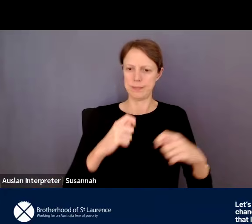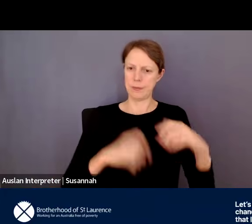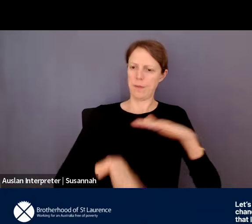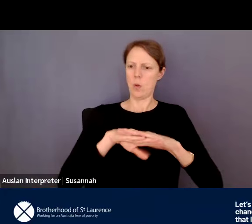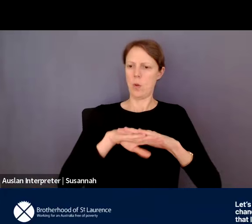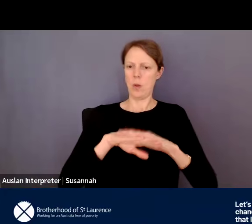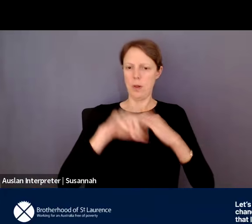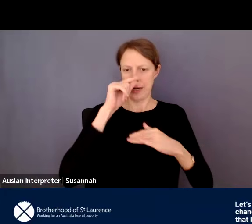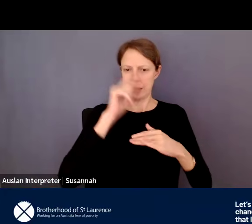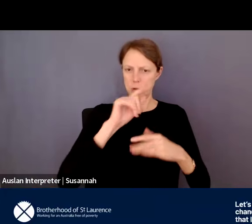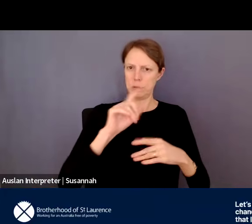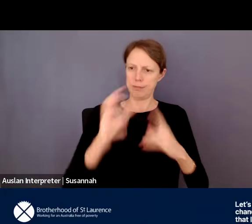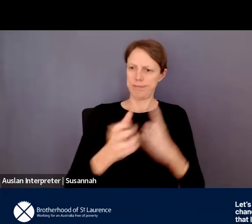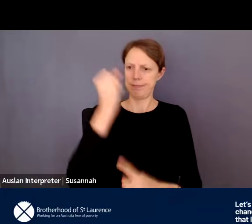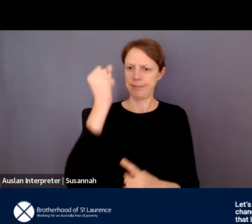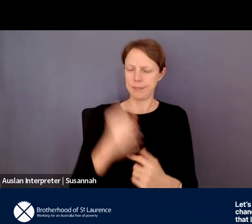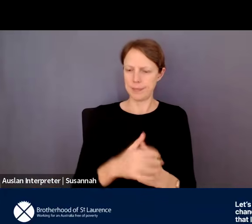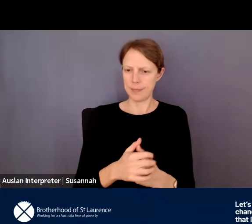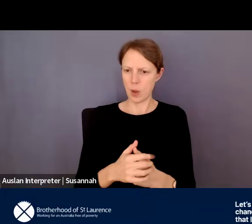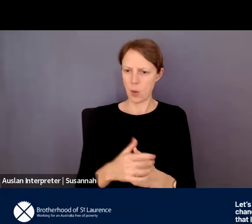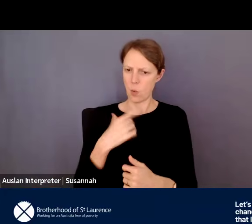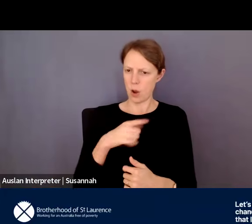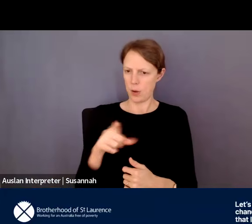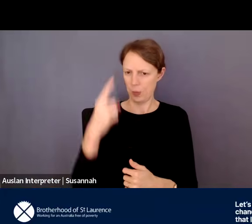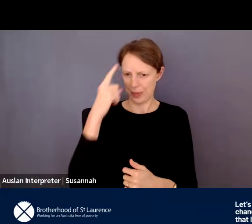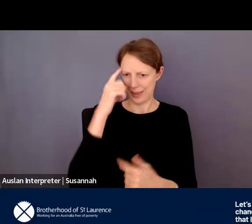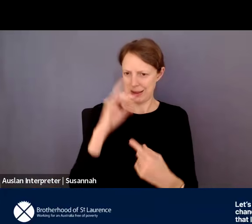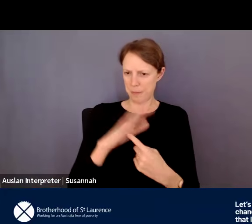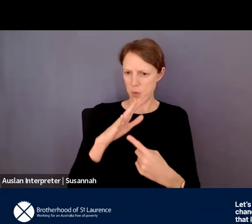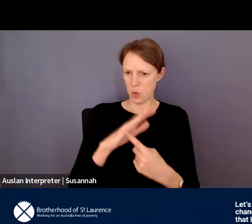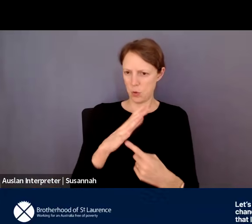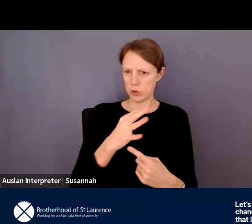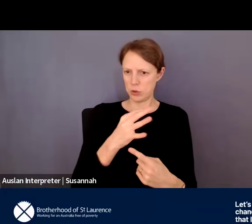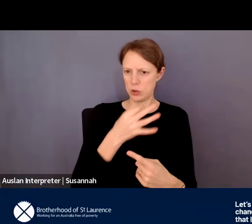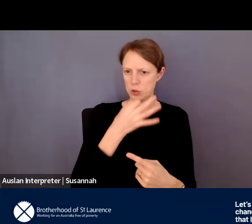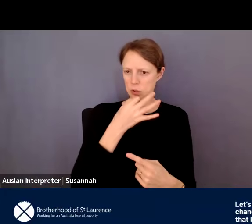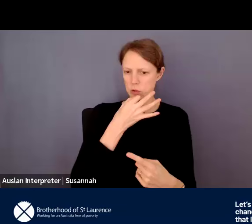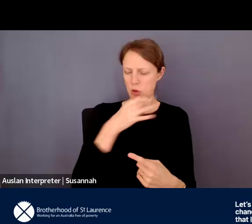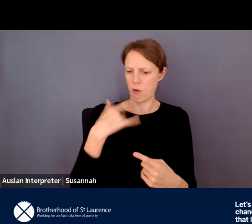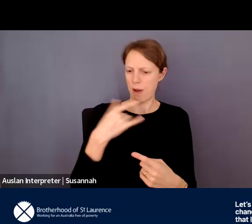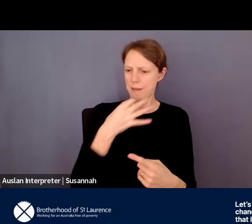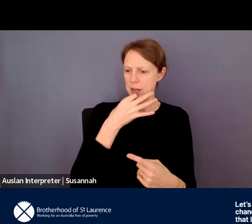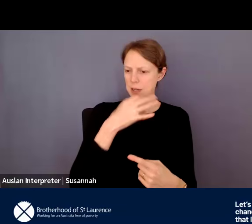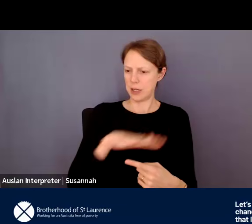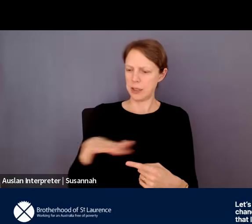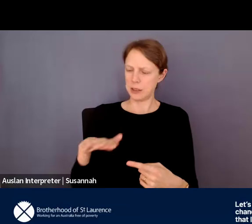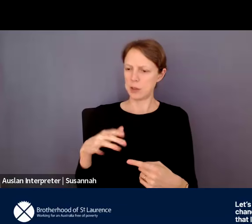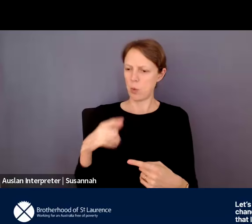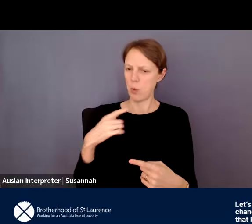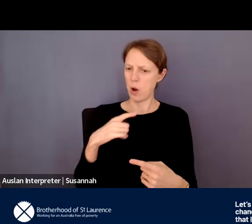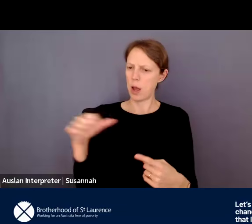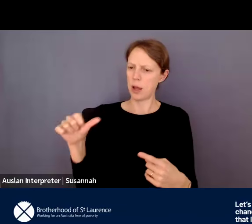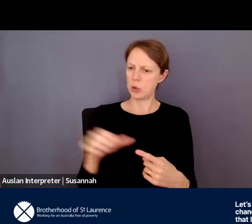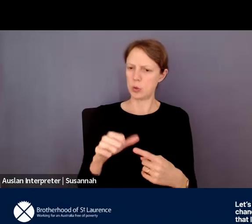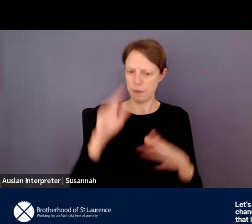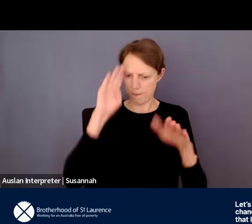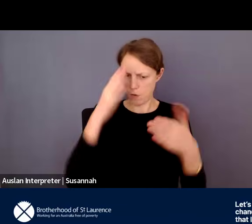the design of Thriving Kids focuses on equity and what could that look like in practice? .